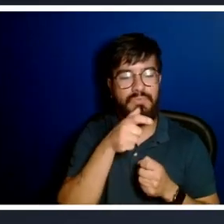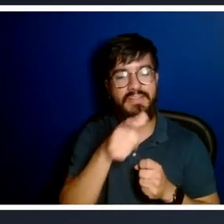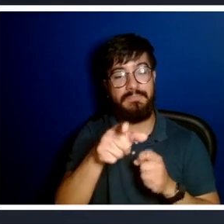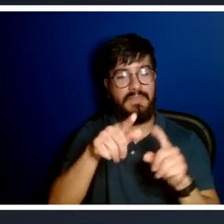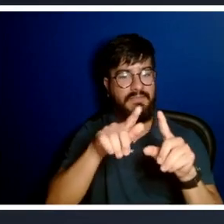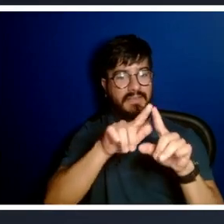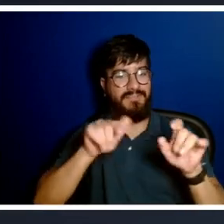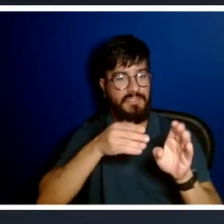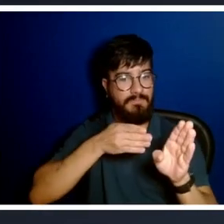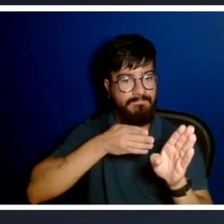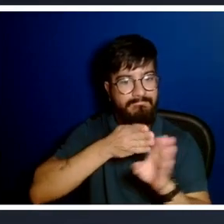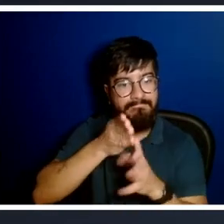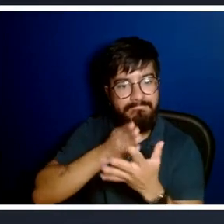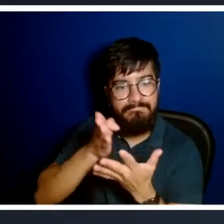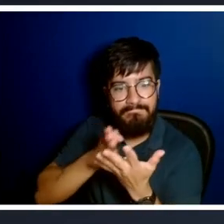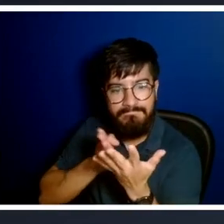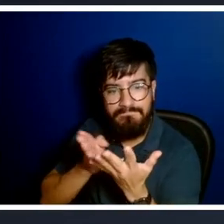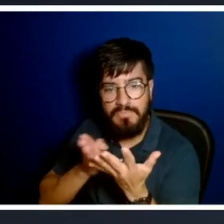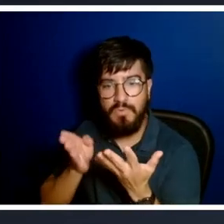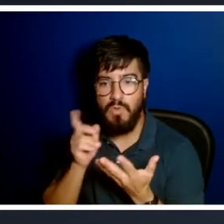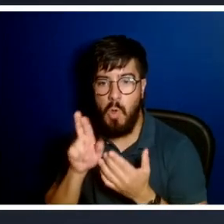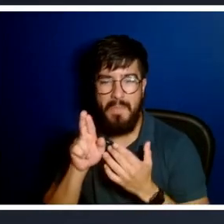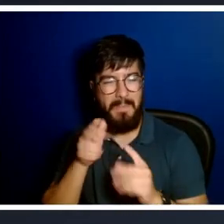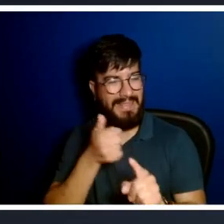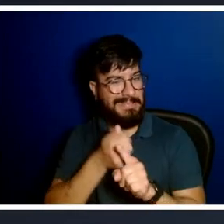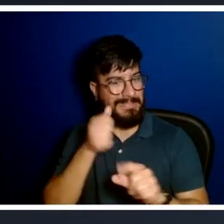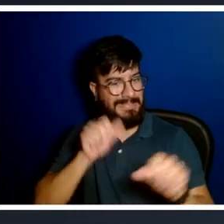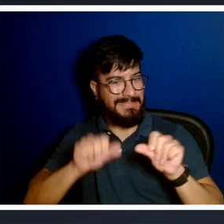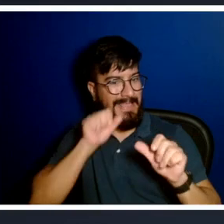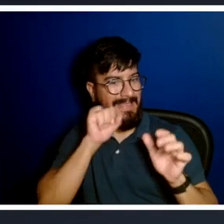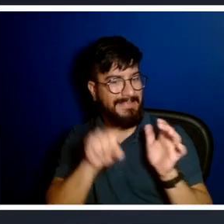not have a very strong science identity. So, science may not be the way that they can